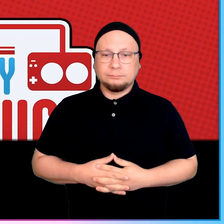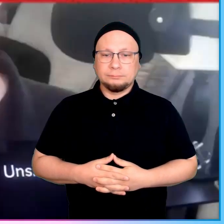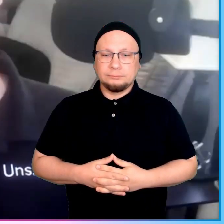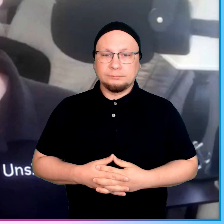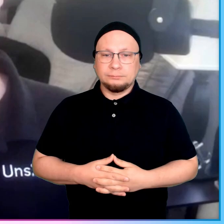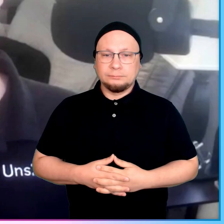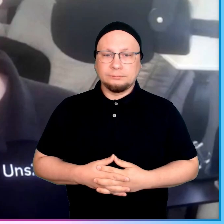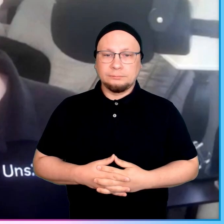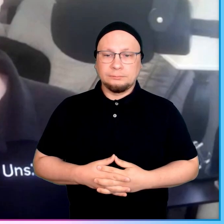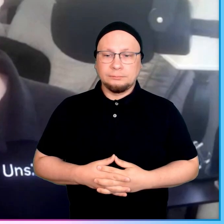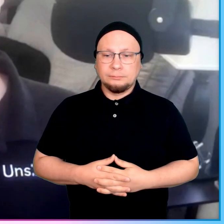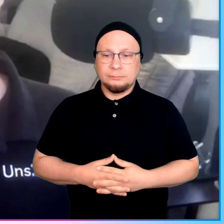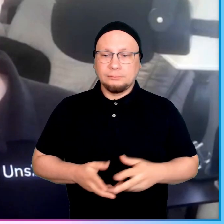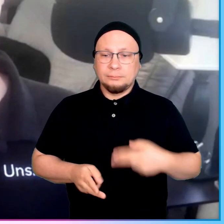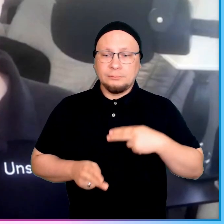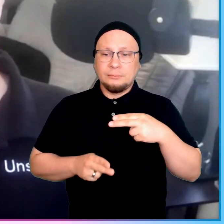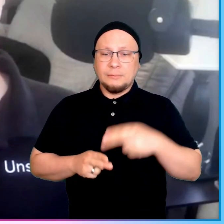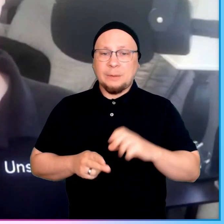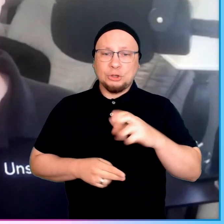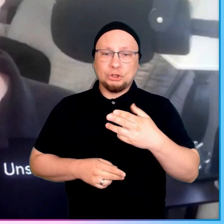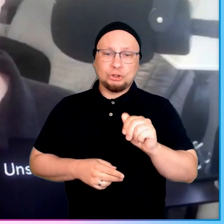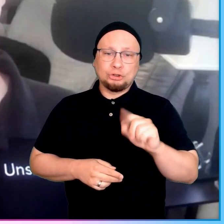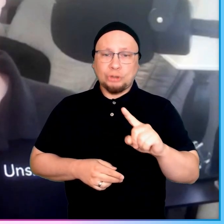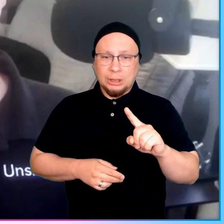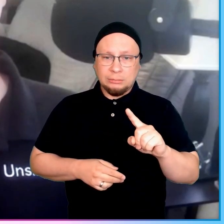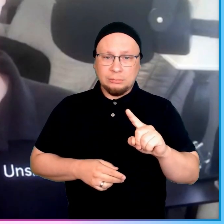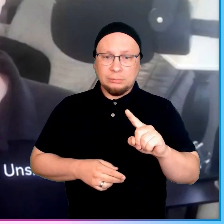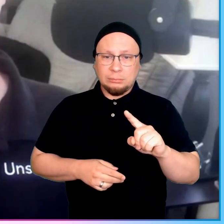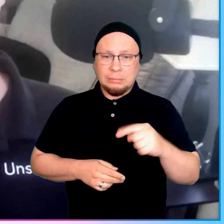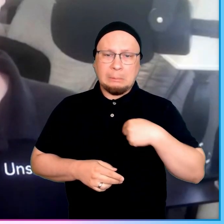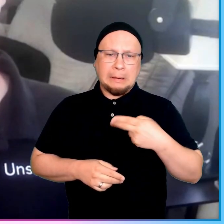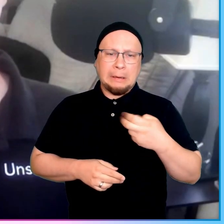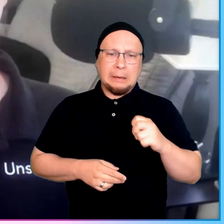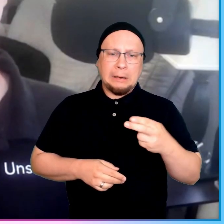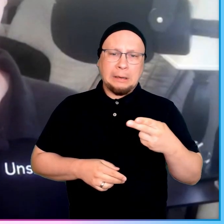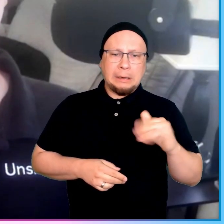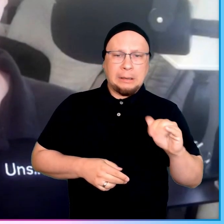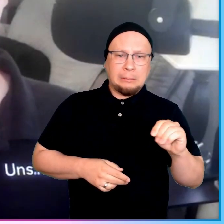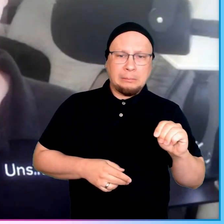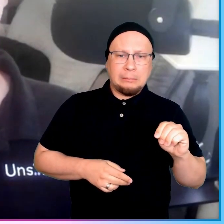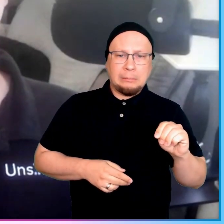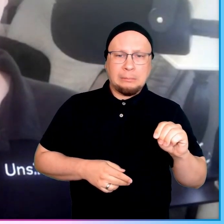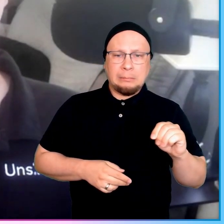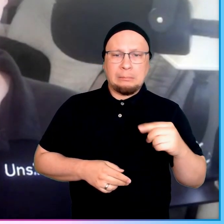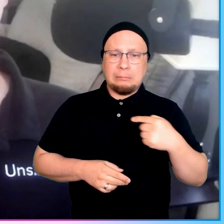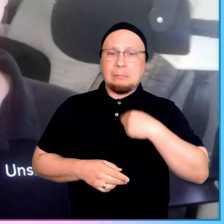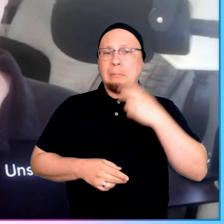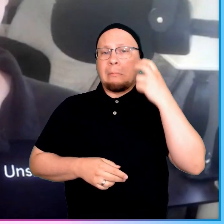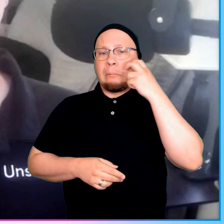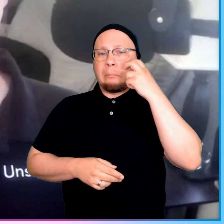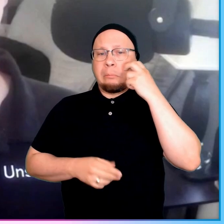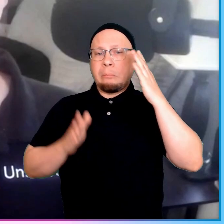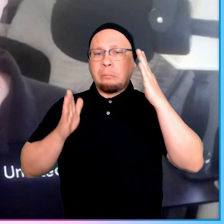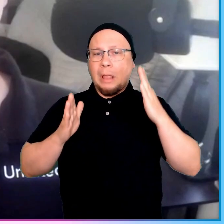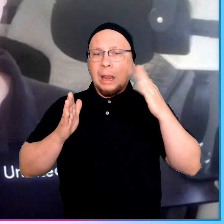My name is Chad Michael Bouton. My pronouns are he/him. I am a blind podcast host, accessibility